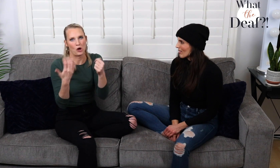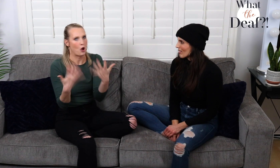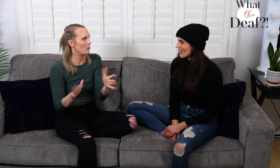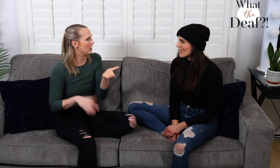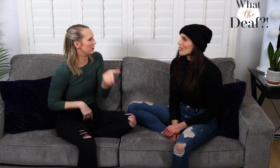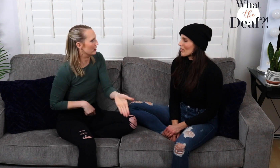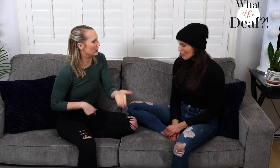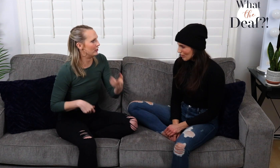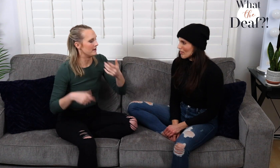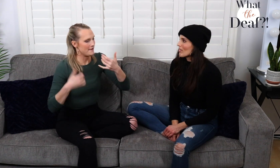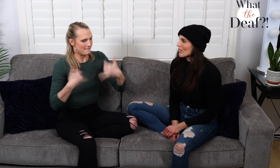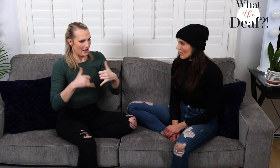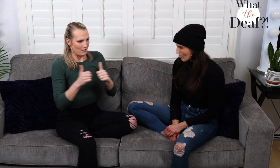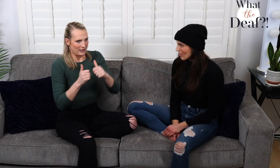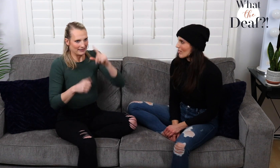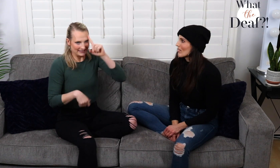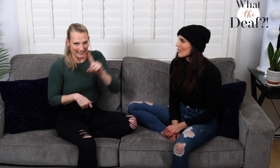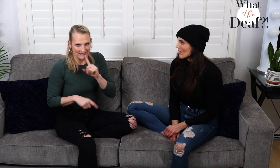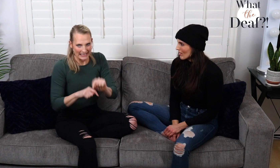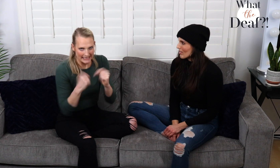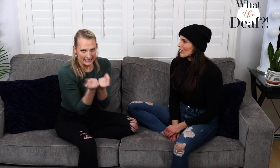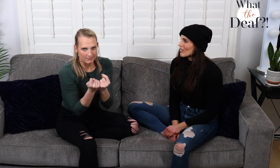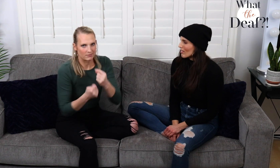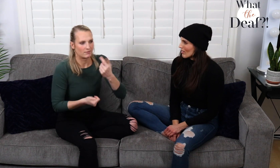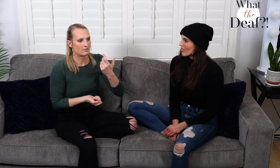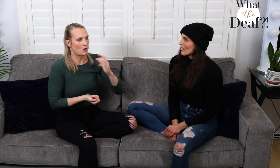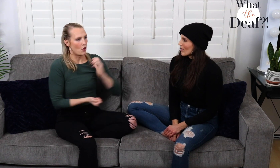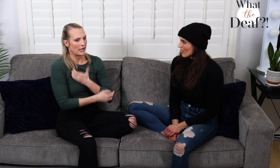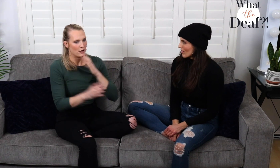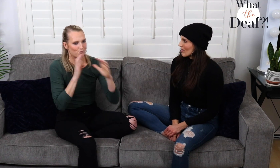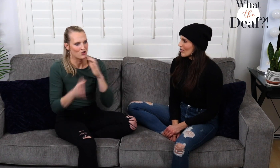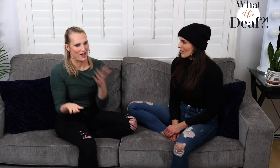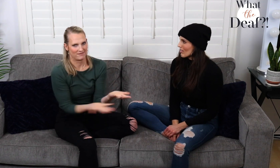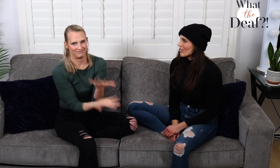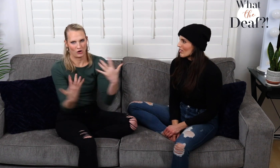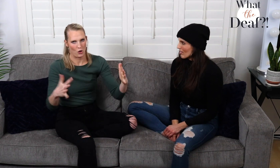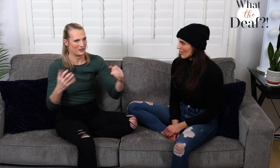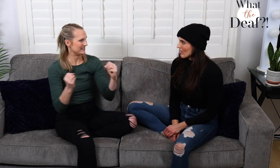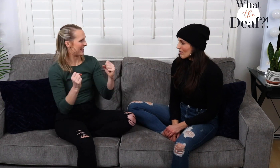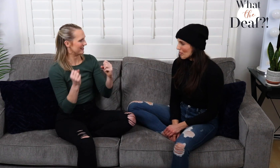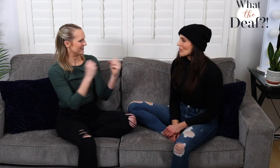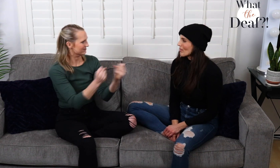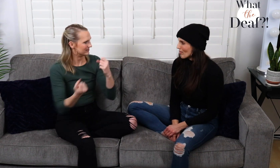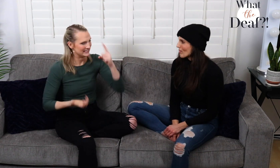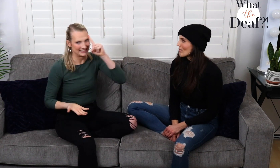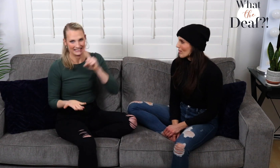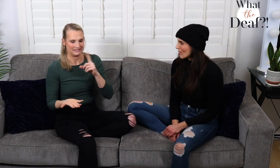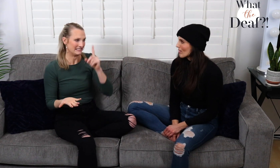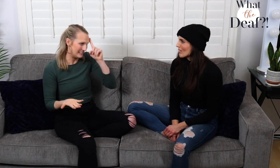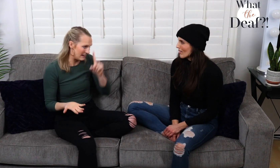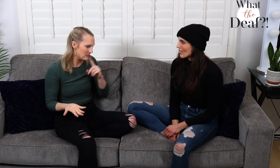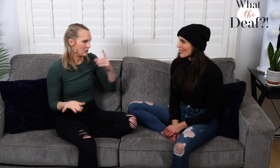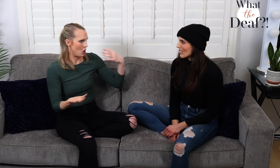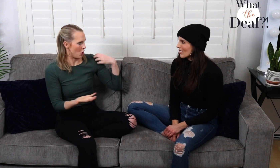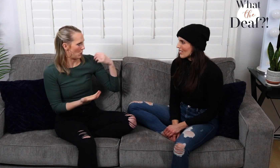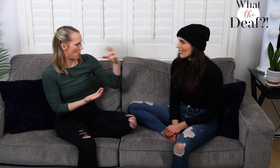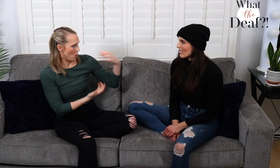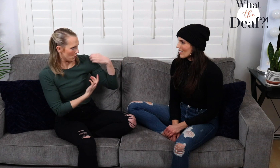was already there. I played with a Deaf team. Our communication was already based off of Sign Language, you know, we had Deaf coaches